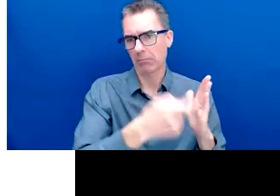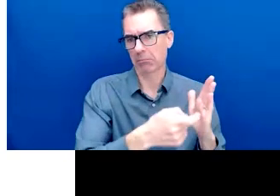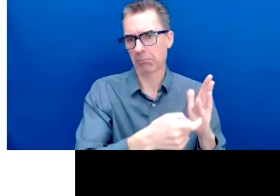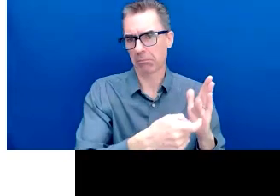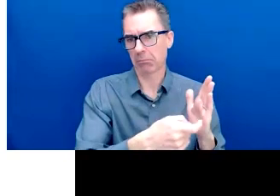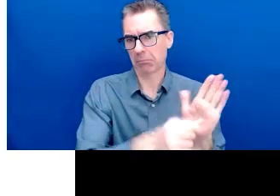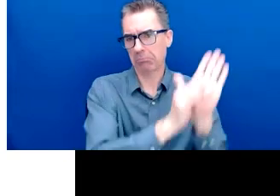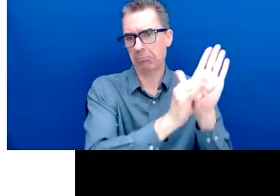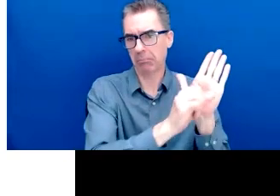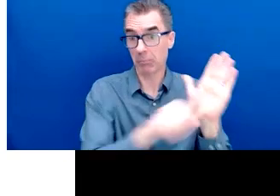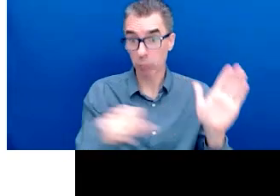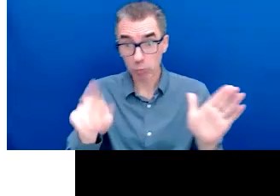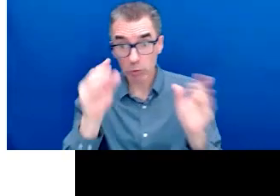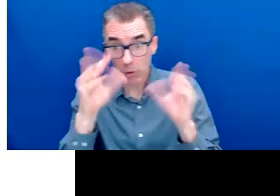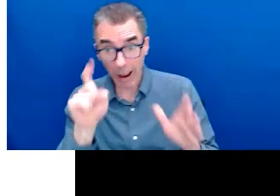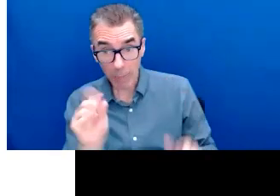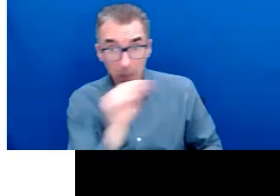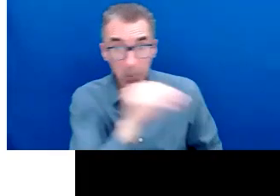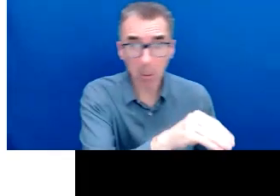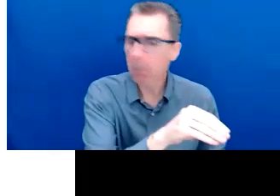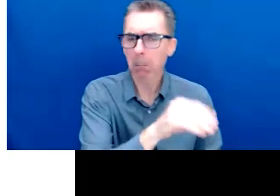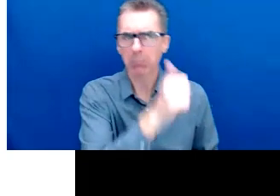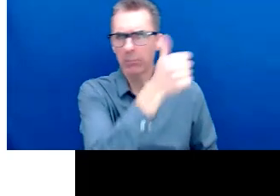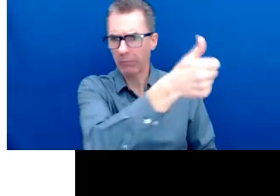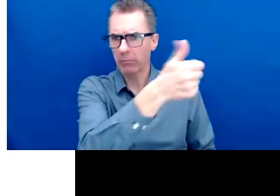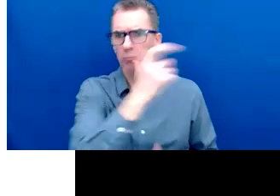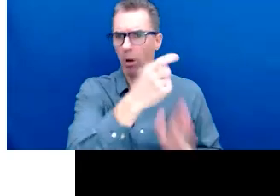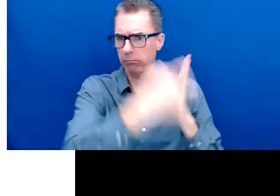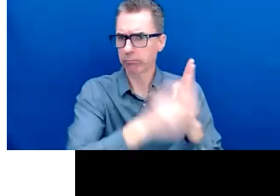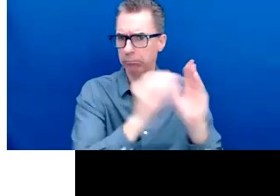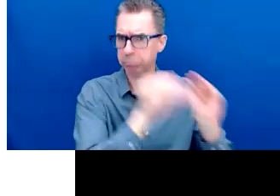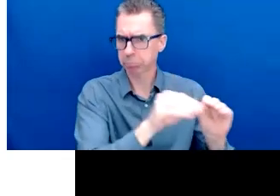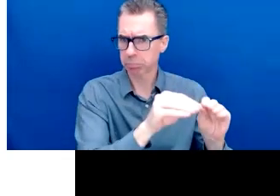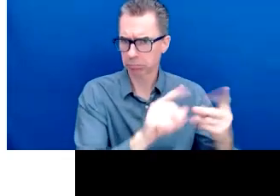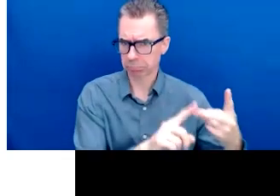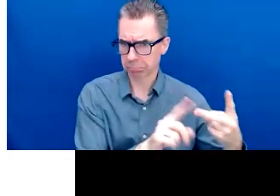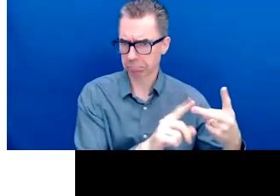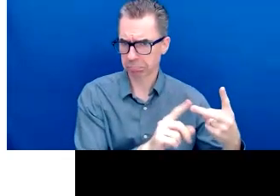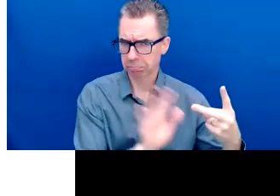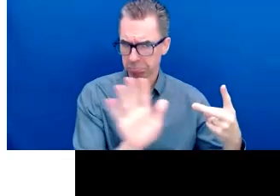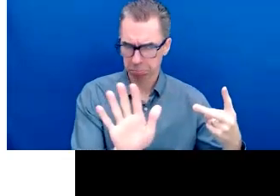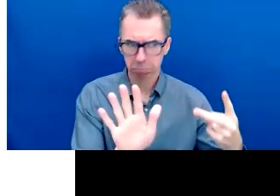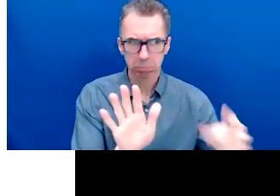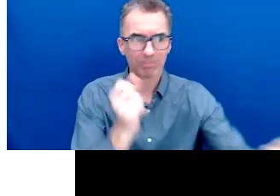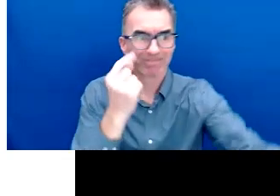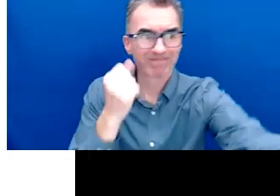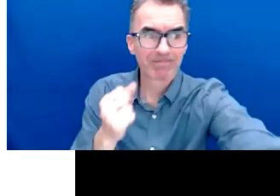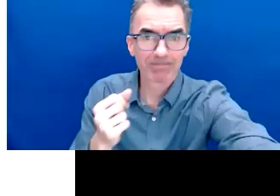Get this icon on the course. There have been some problems with that in the past.